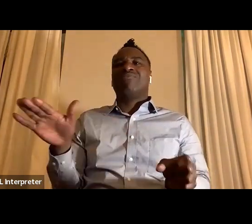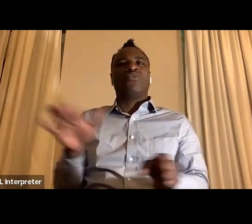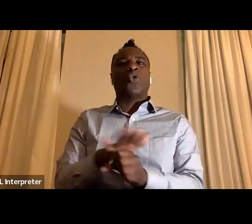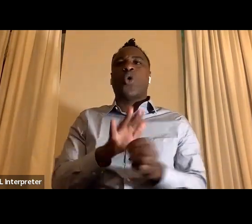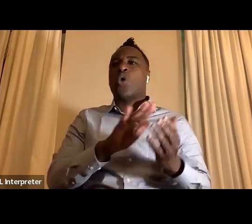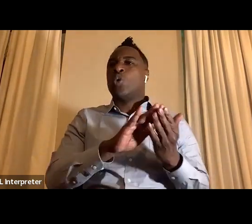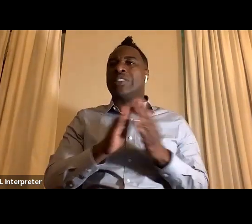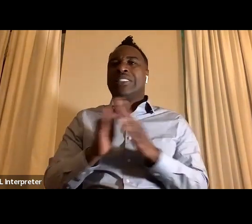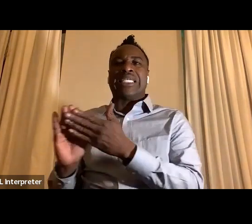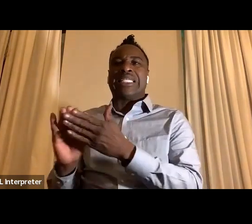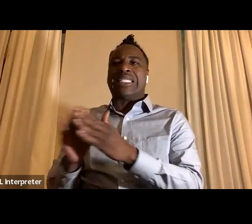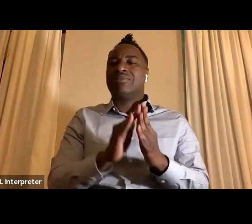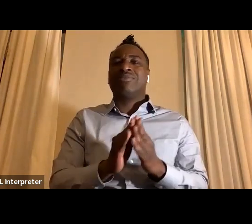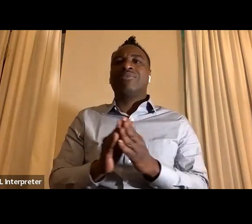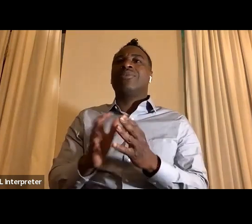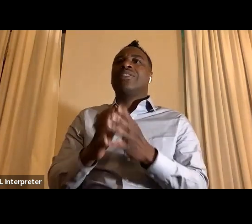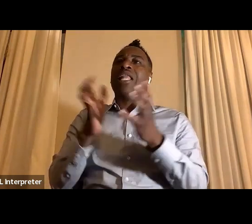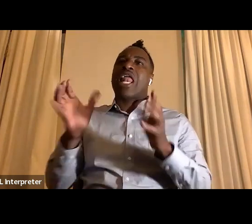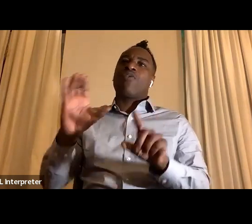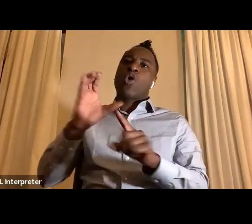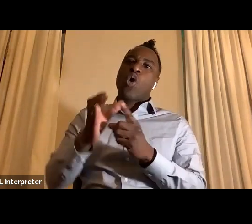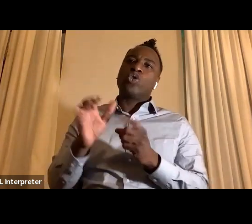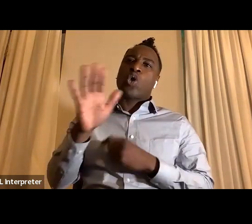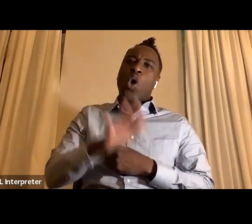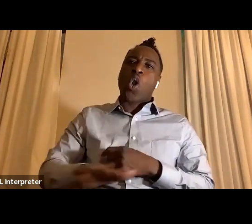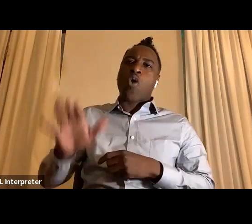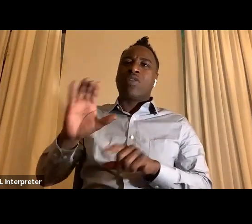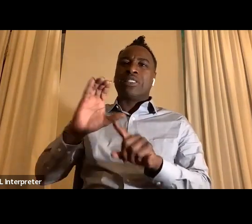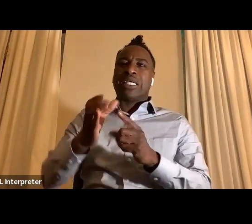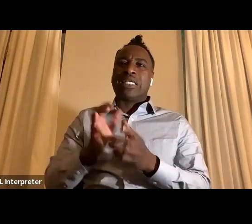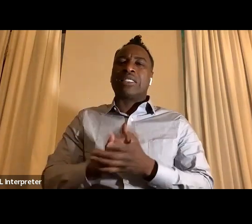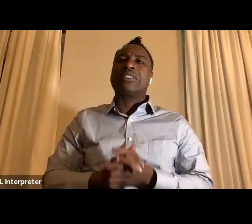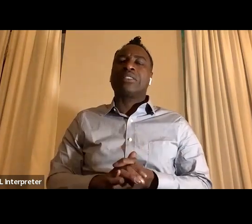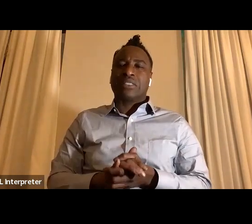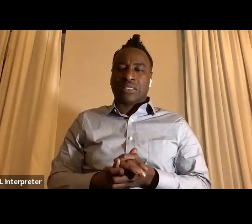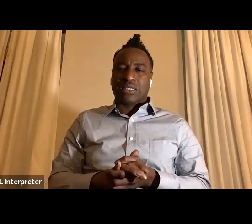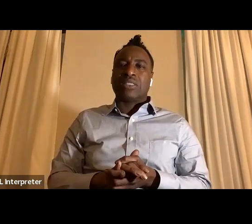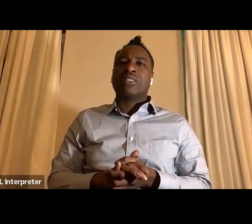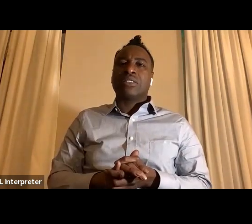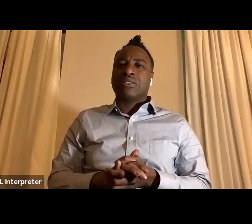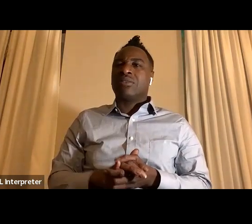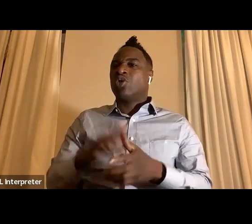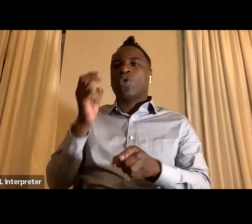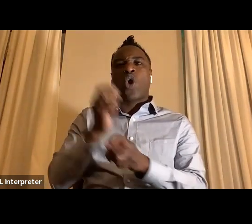There's so much culture like throughout the city, it's hard for me to pick one area